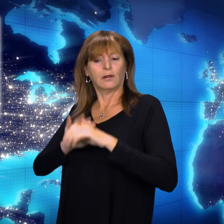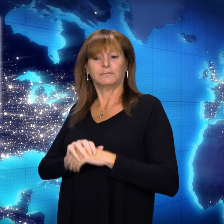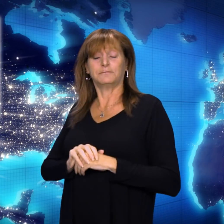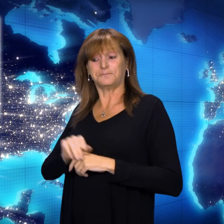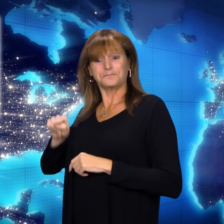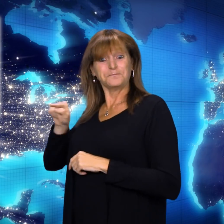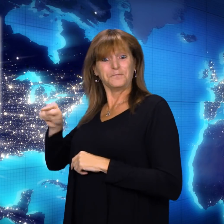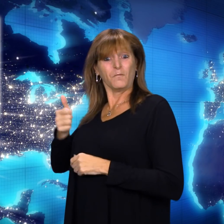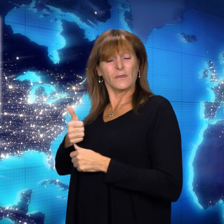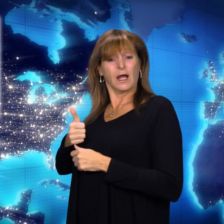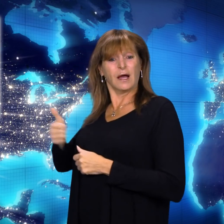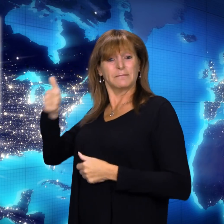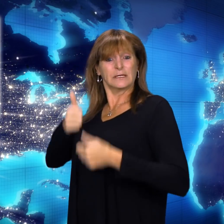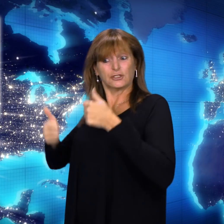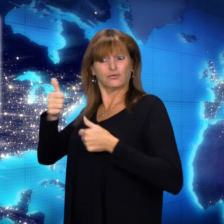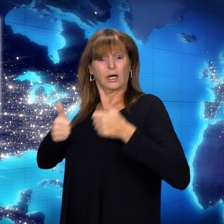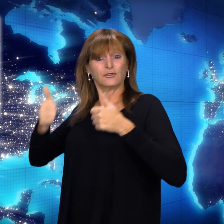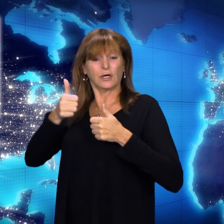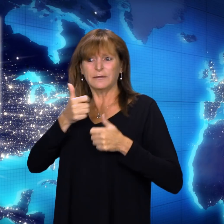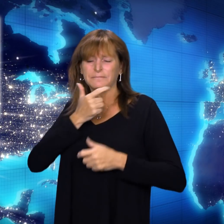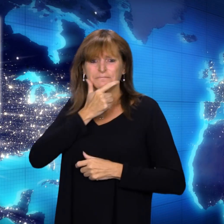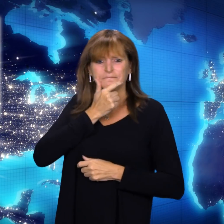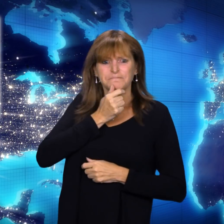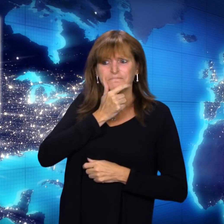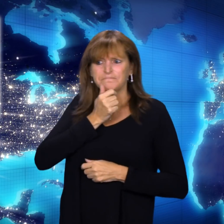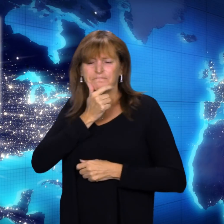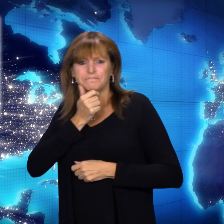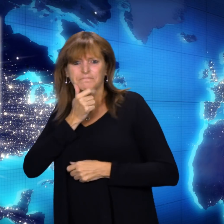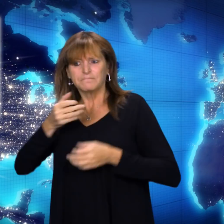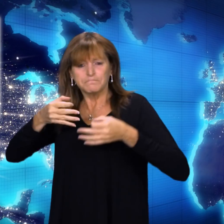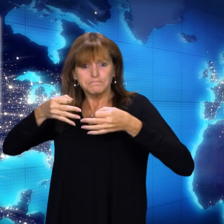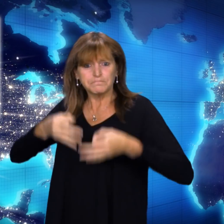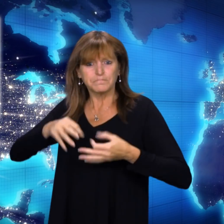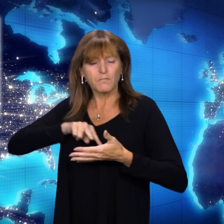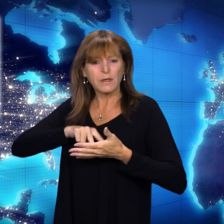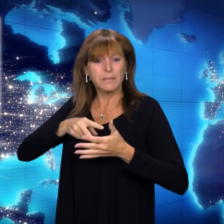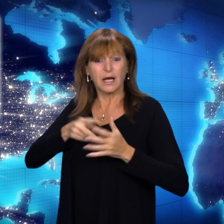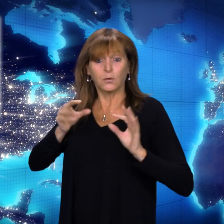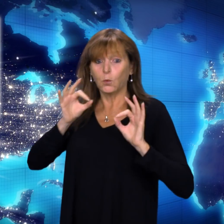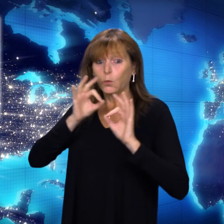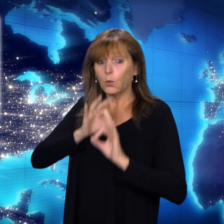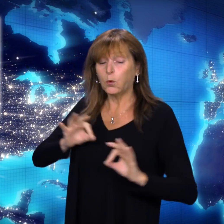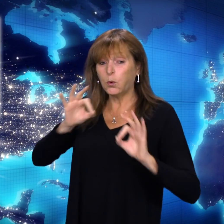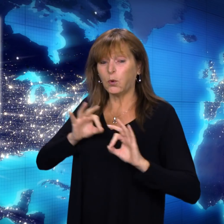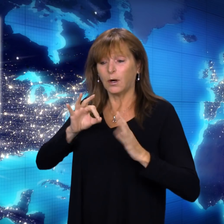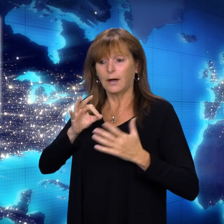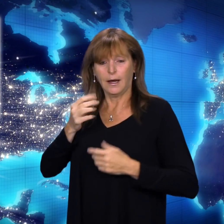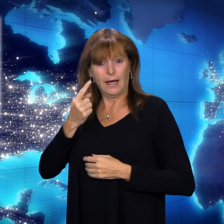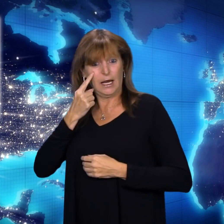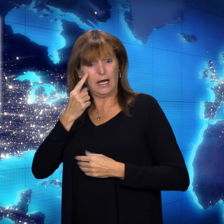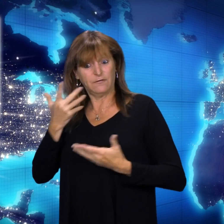and declare a national emergency, but his administration has not